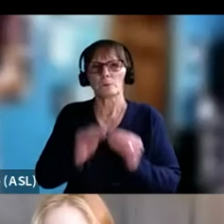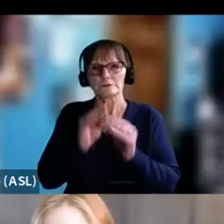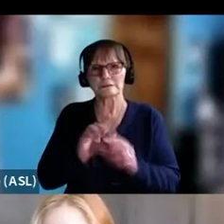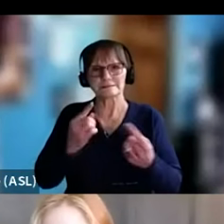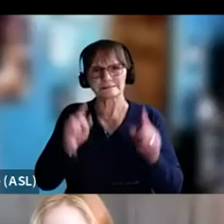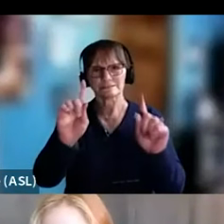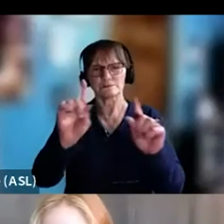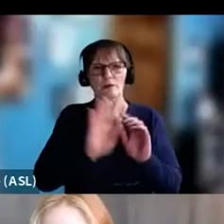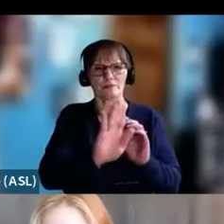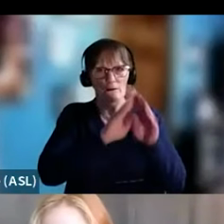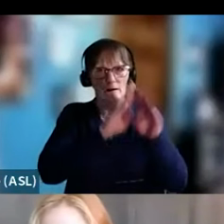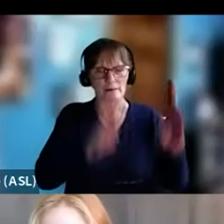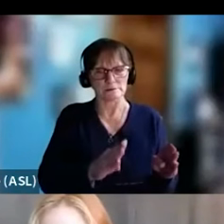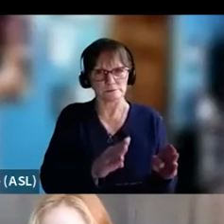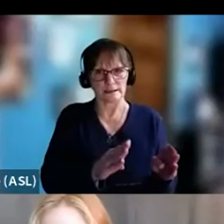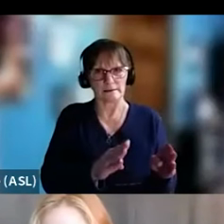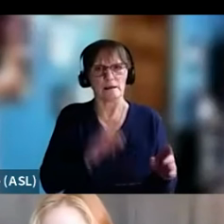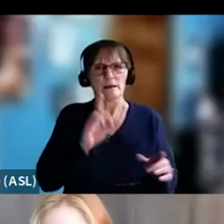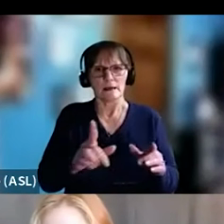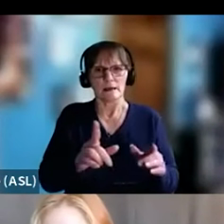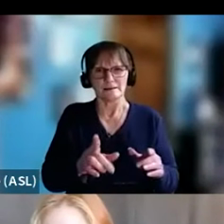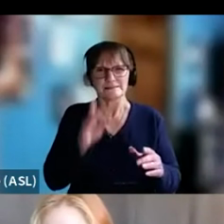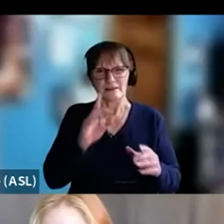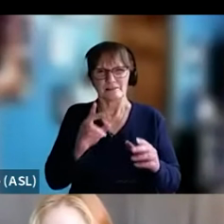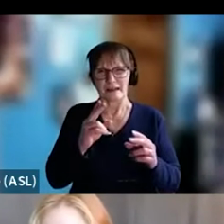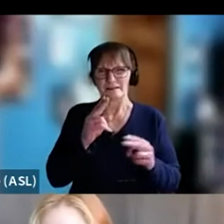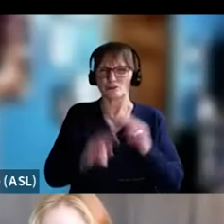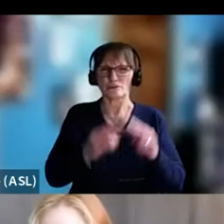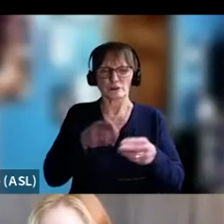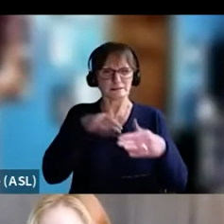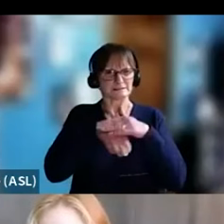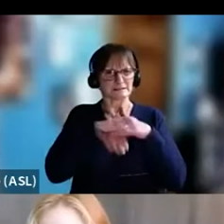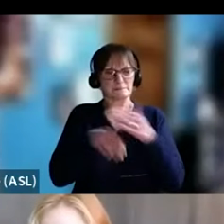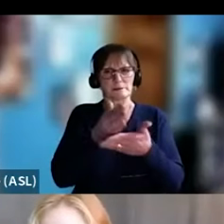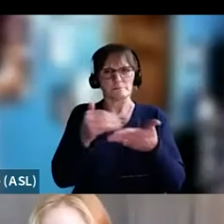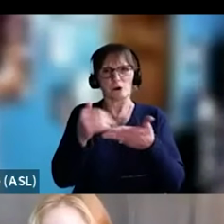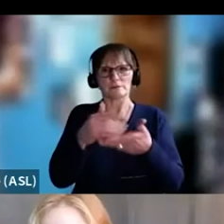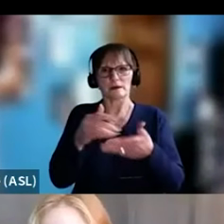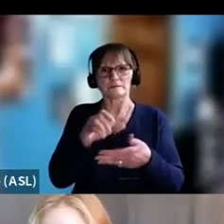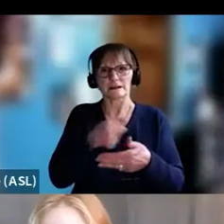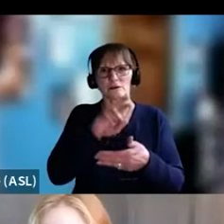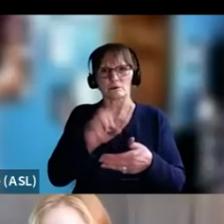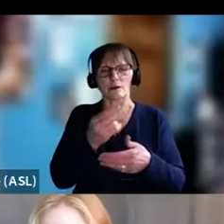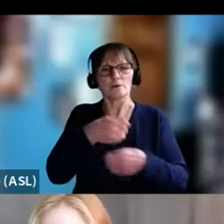And so that really, it's sort of that universal accessibility piece that Sarah was talking to. If we make it accessible for folks